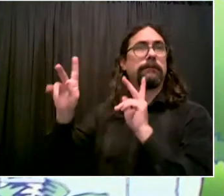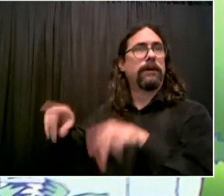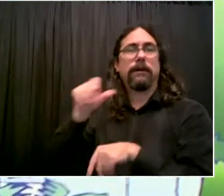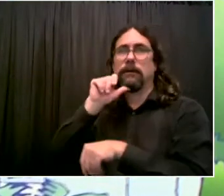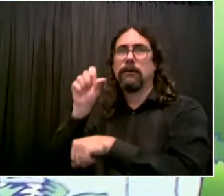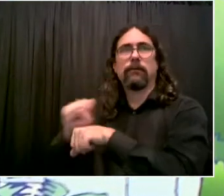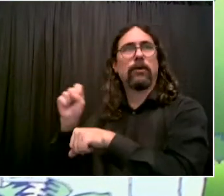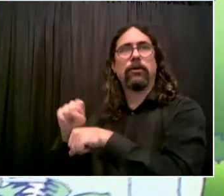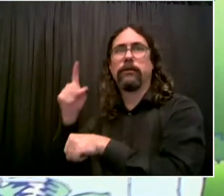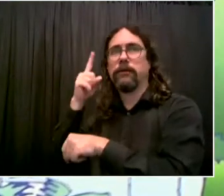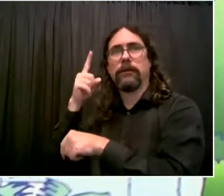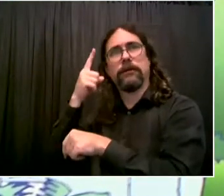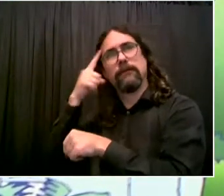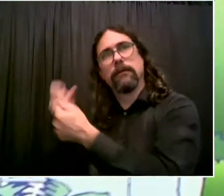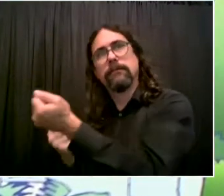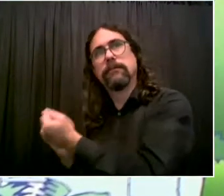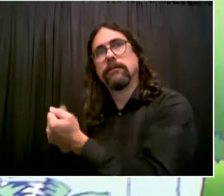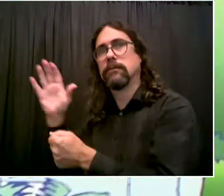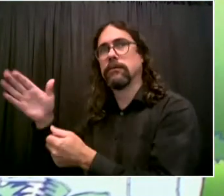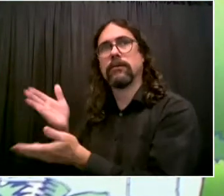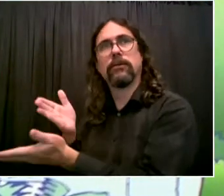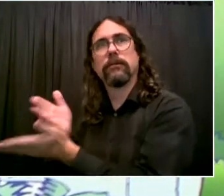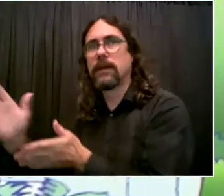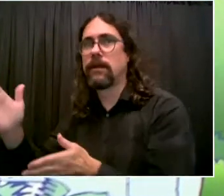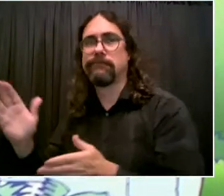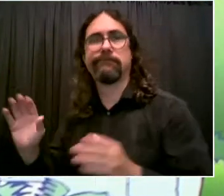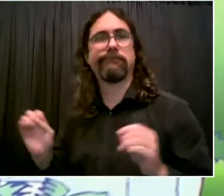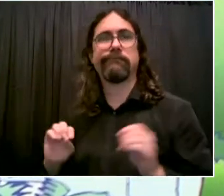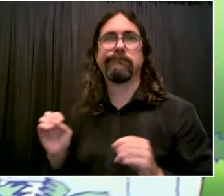HER HER RIGHTS. YOU WILL HEAR